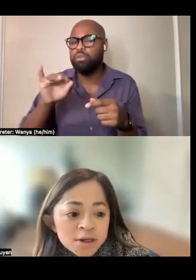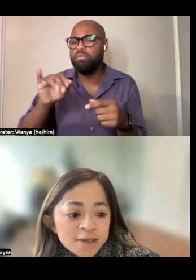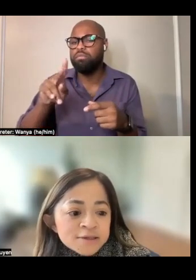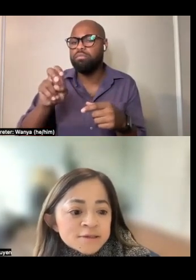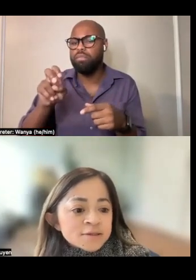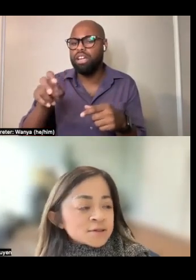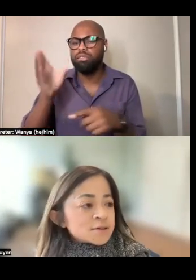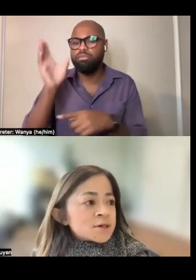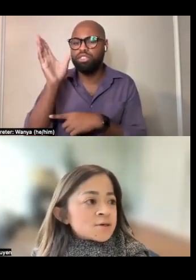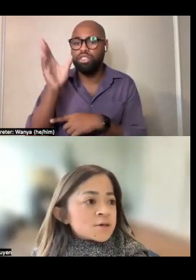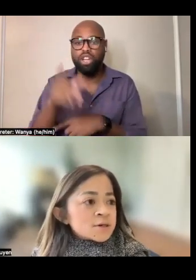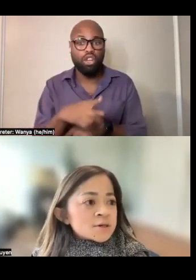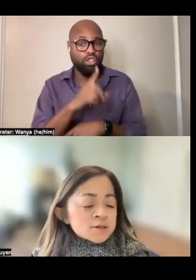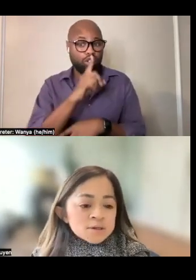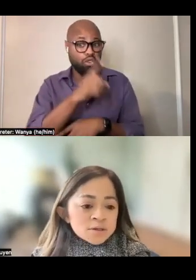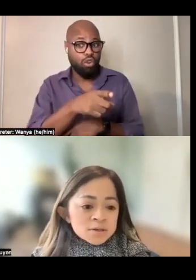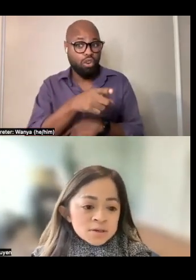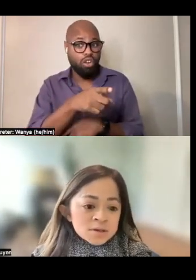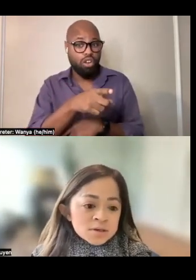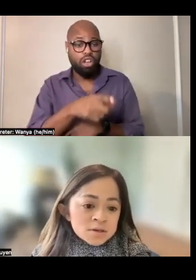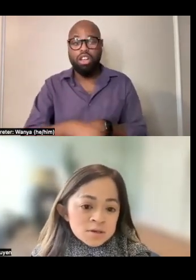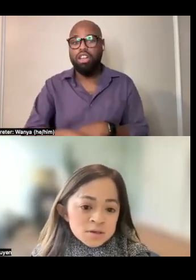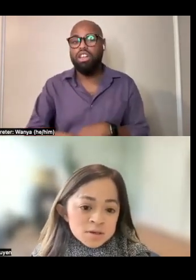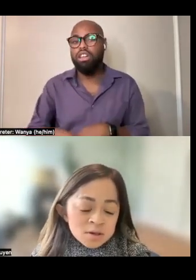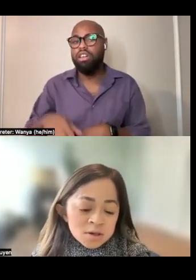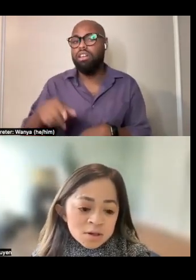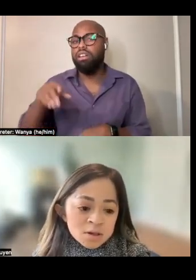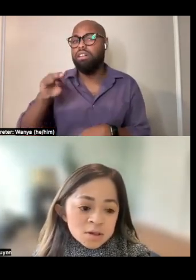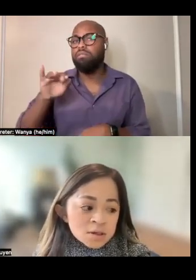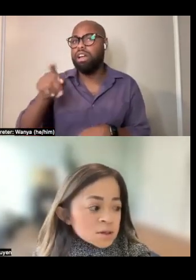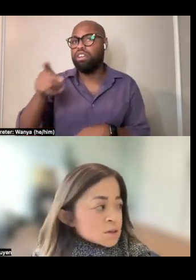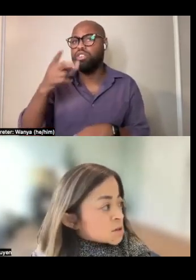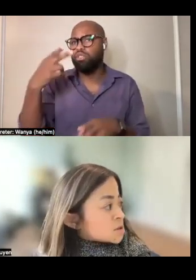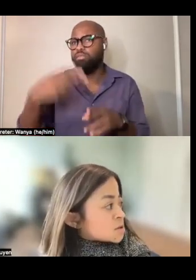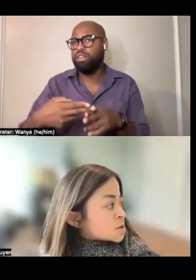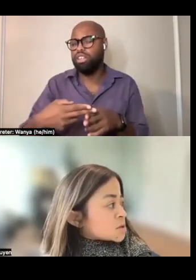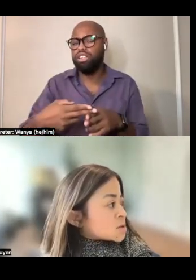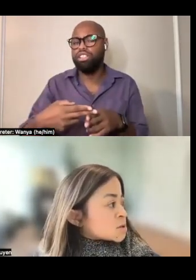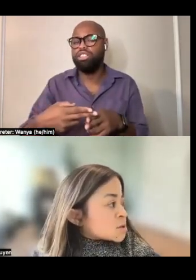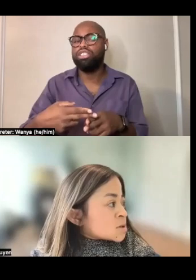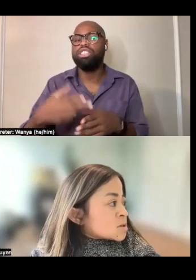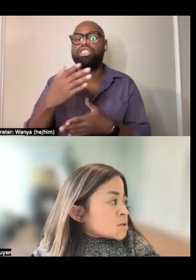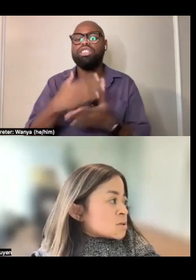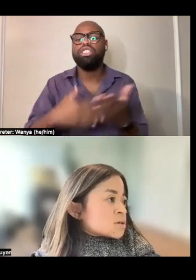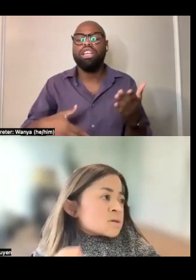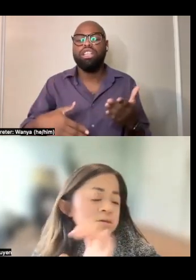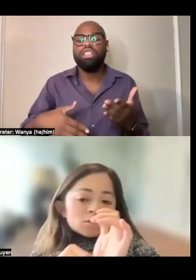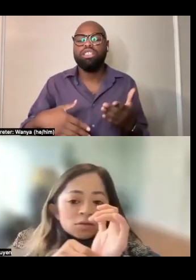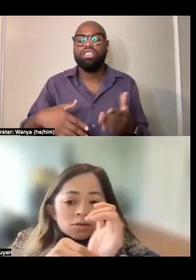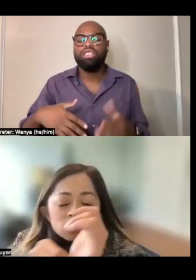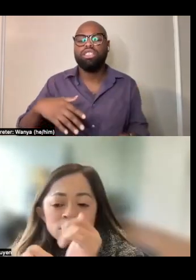Mike, you mentioned the section eight voucher issue and what was going on